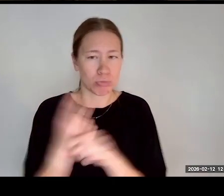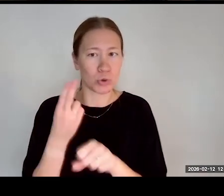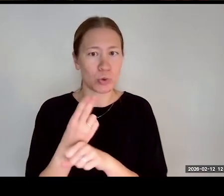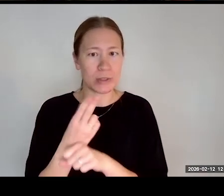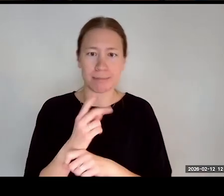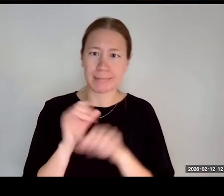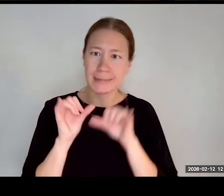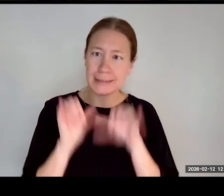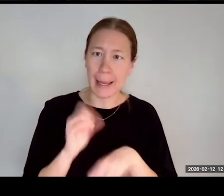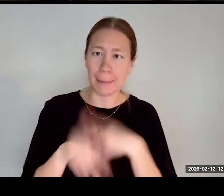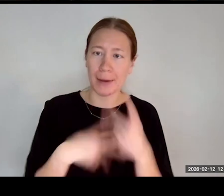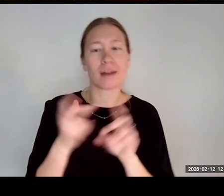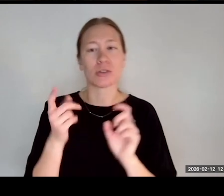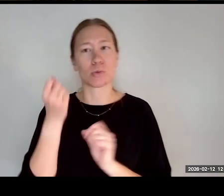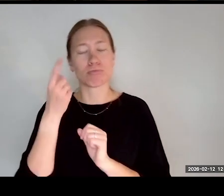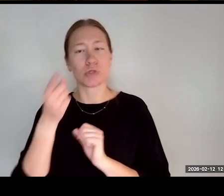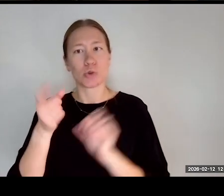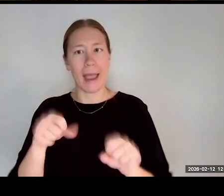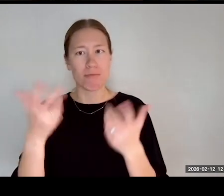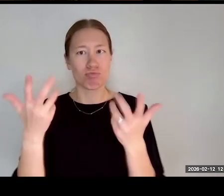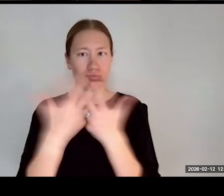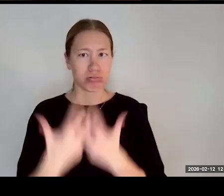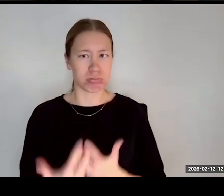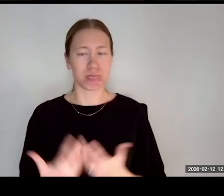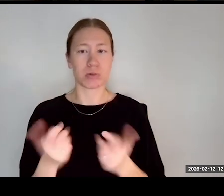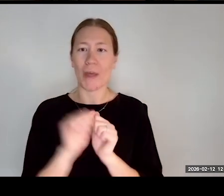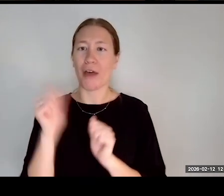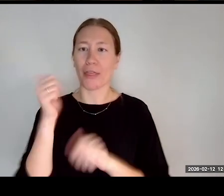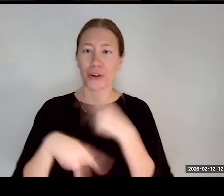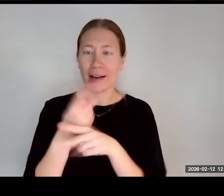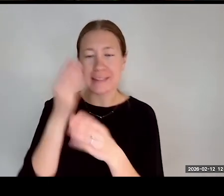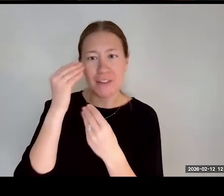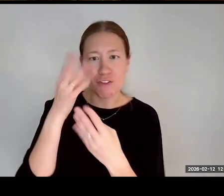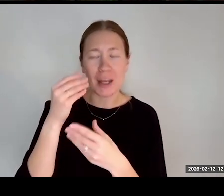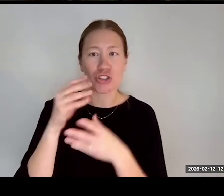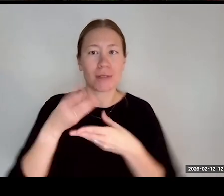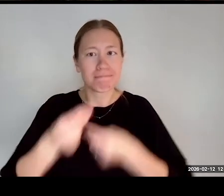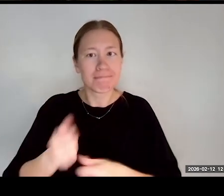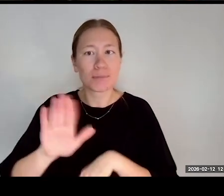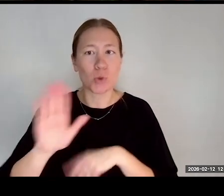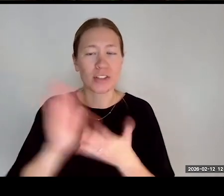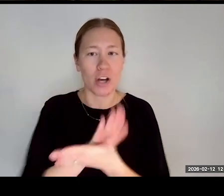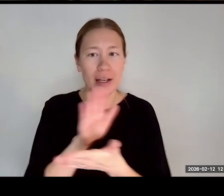and other callout boxes that you might have in your document. It's also important that if you are writing in English